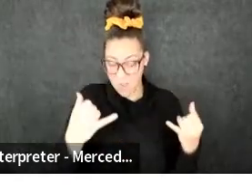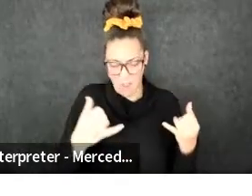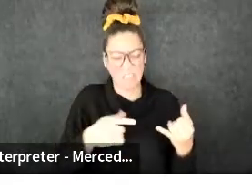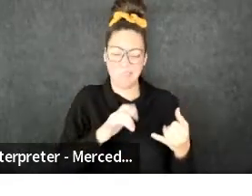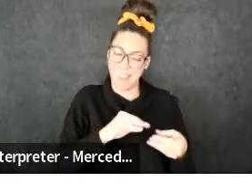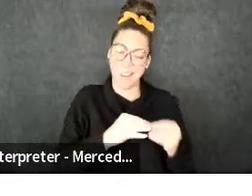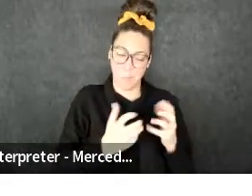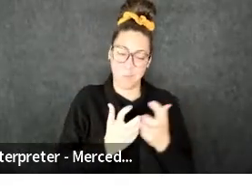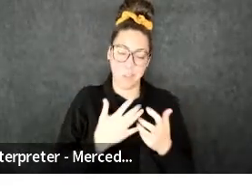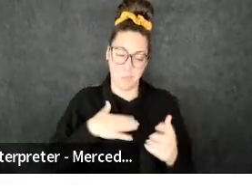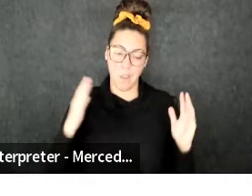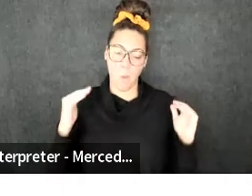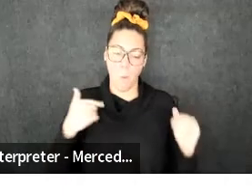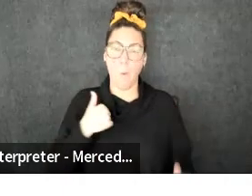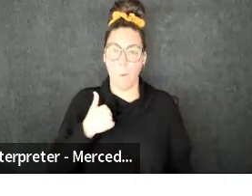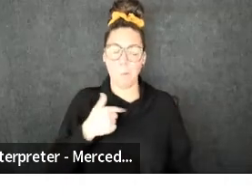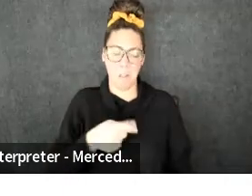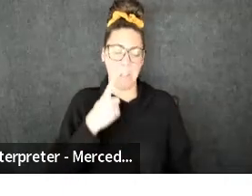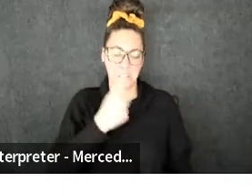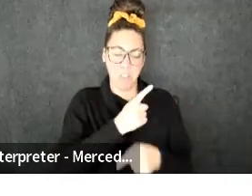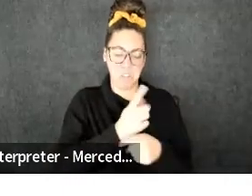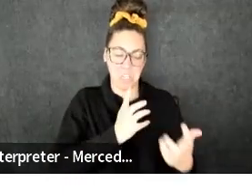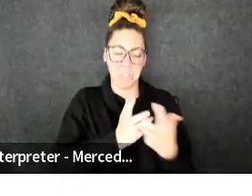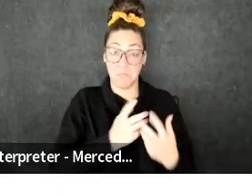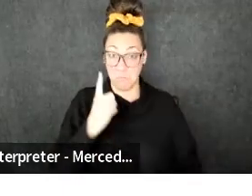Do you think it was a accurate level?